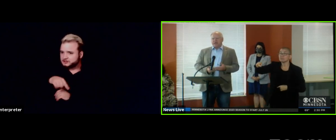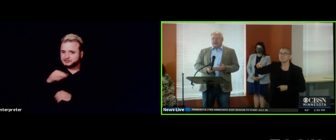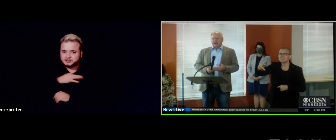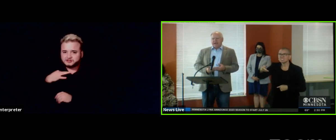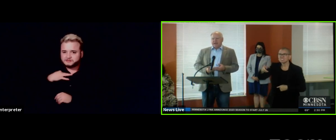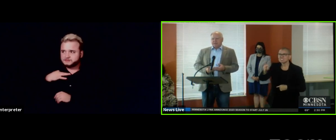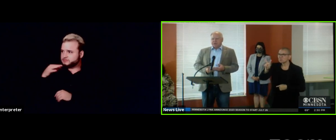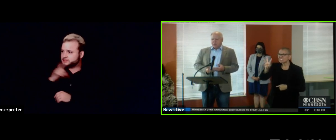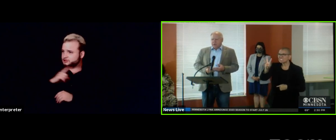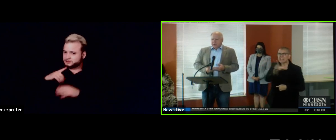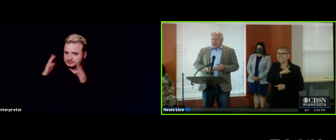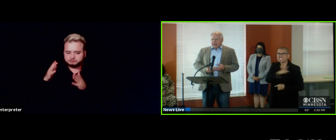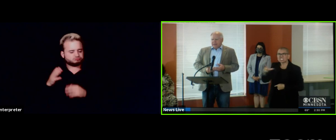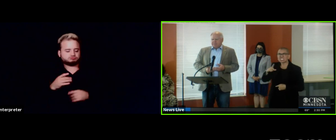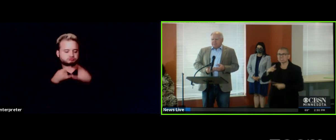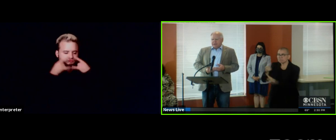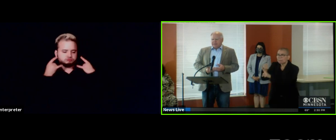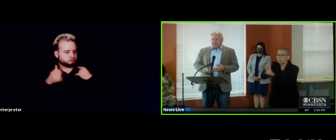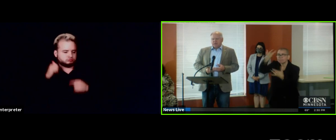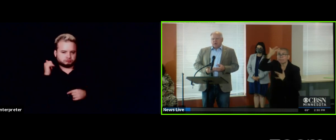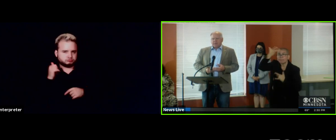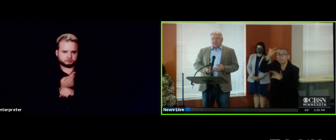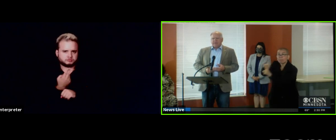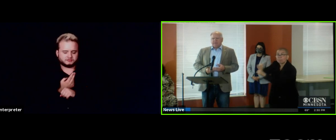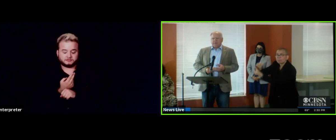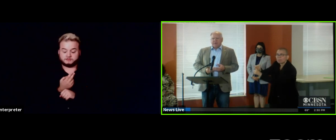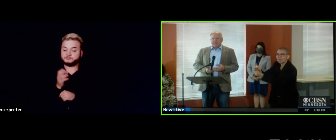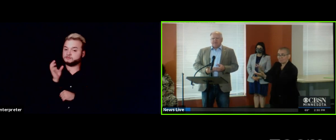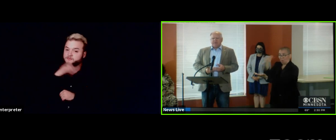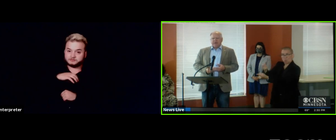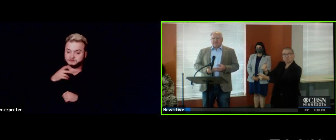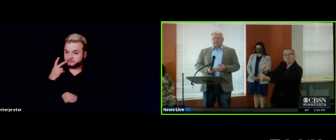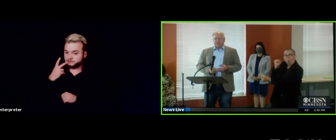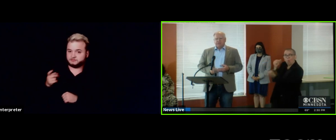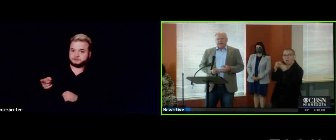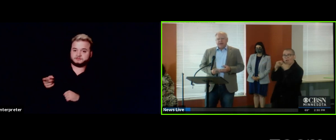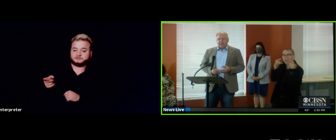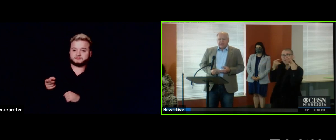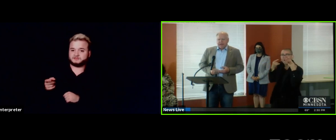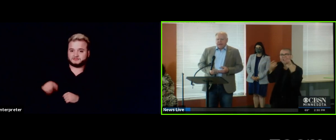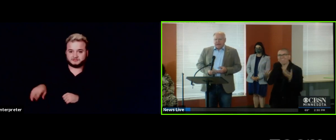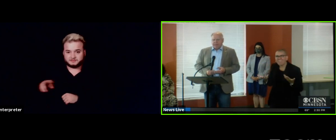that down so I think New York made it but they believe is the right decision for them.